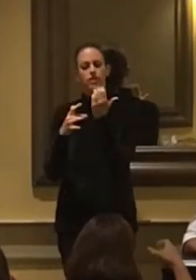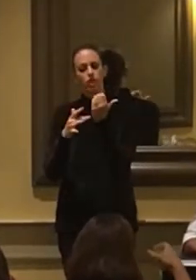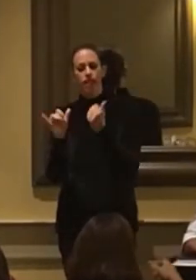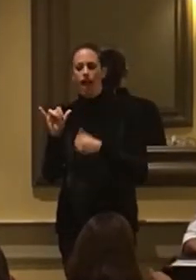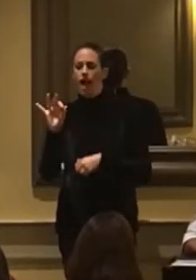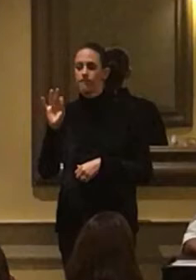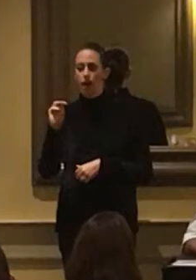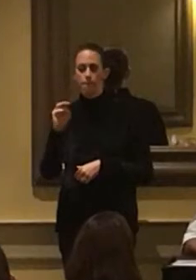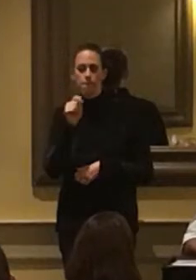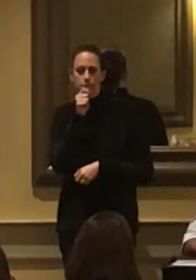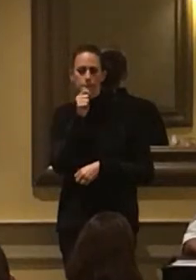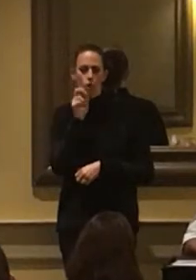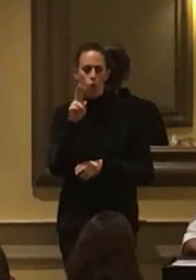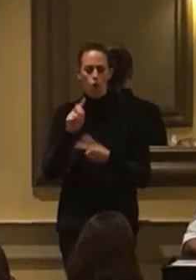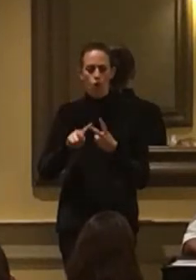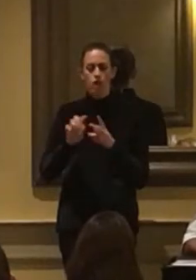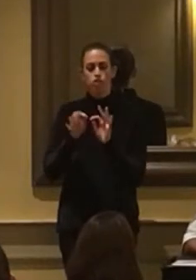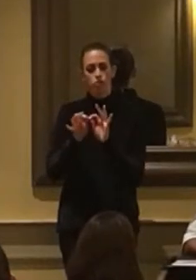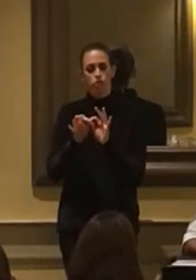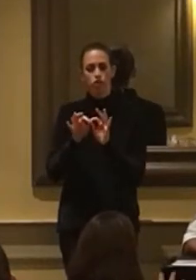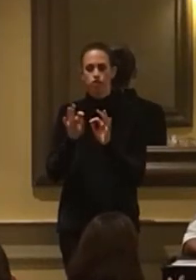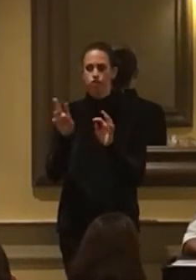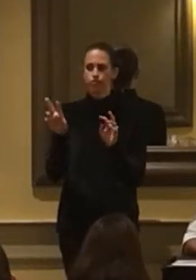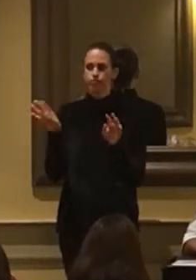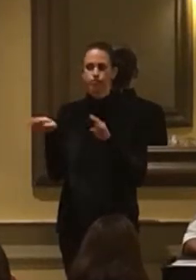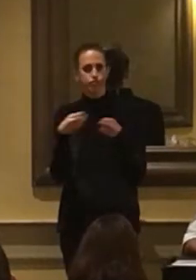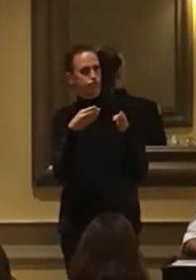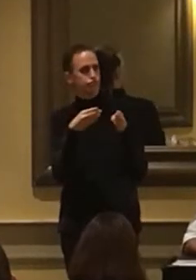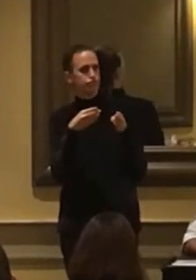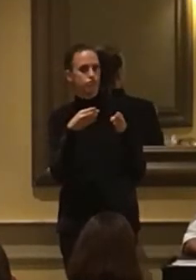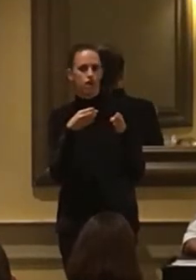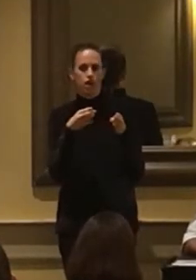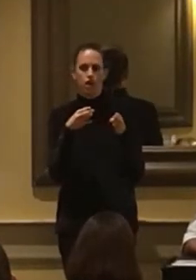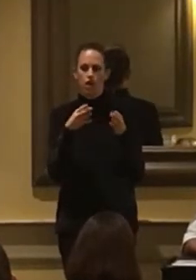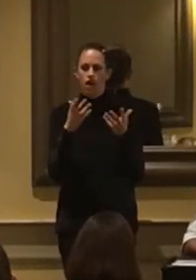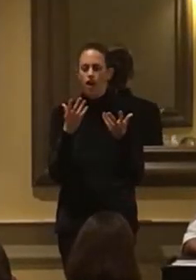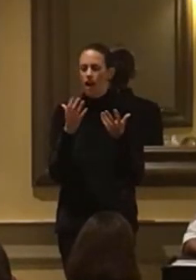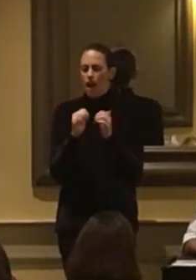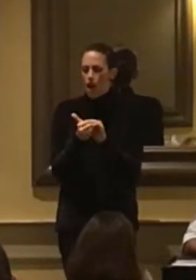What do teachers do or what could they have done better